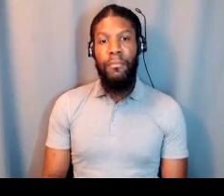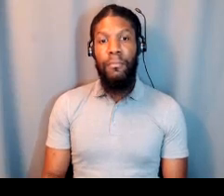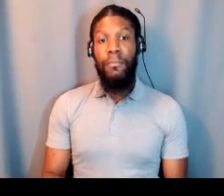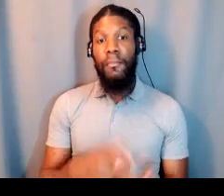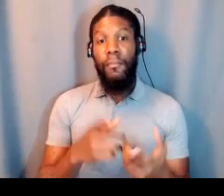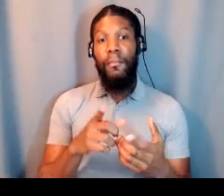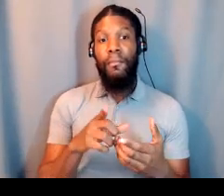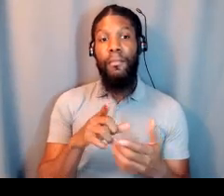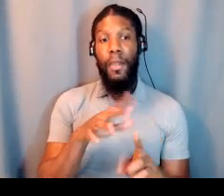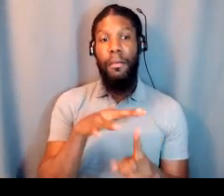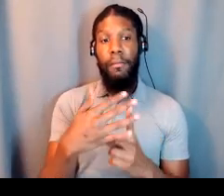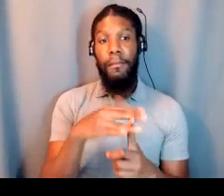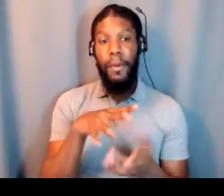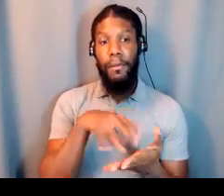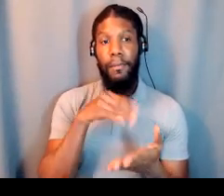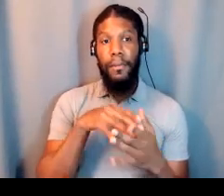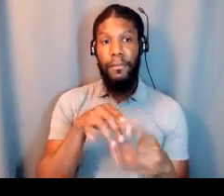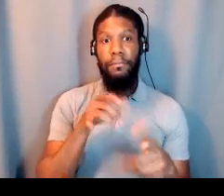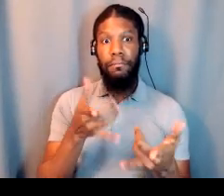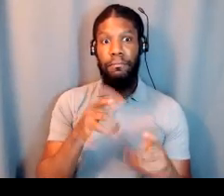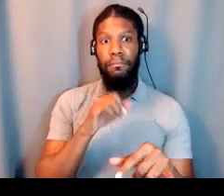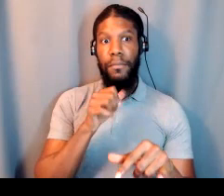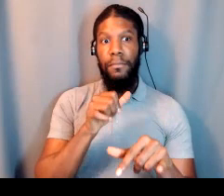I argue that asynchronous sessions, by more evenly distributing power,